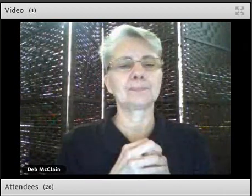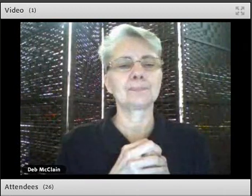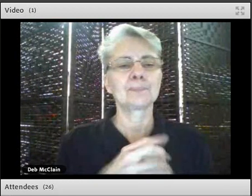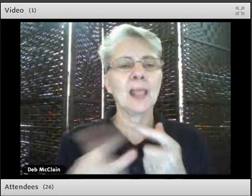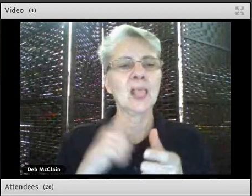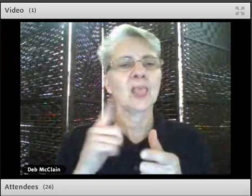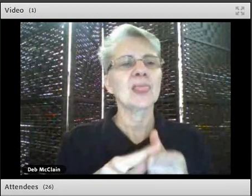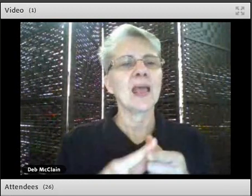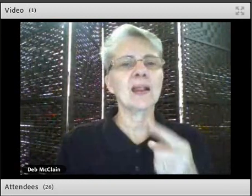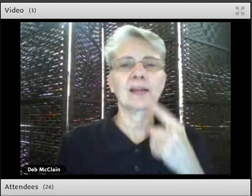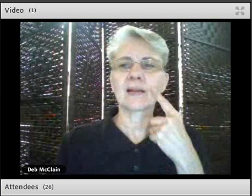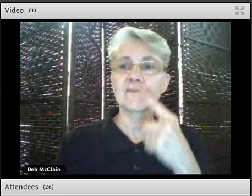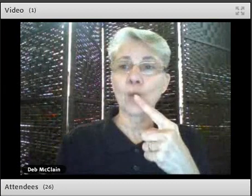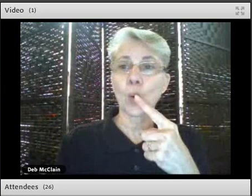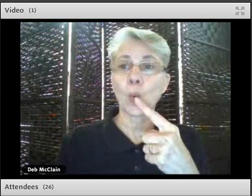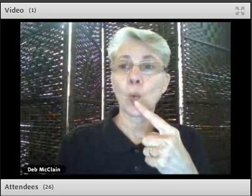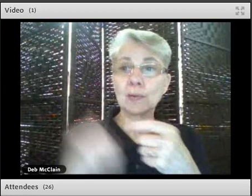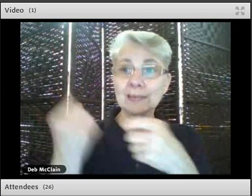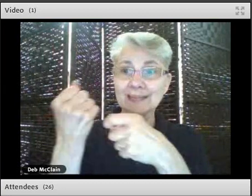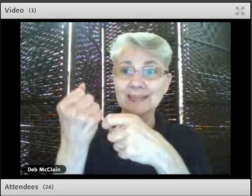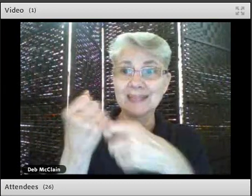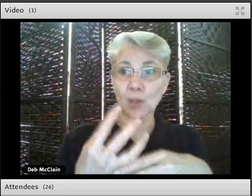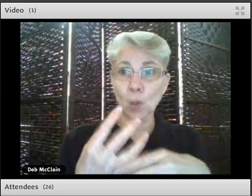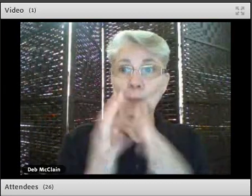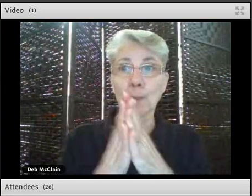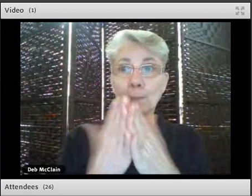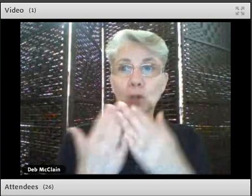and then other title information is where we've got "Book 6"